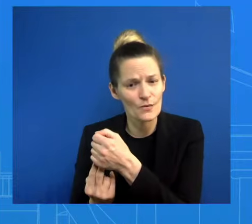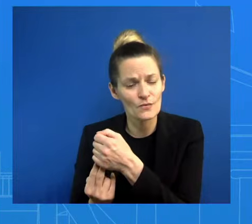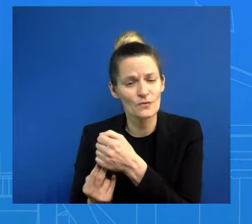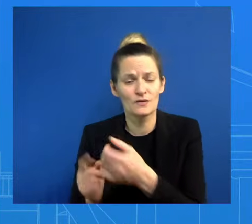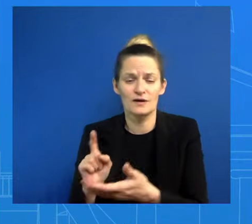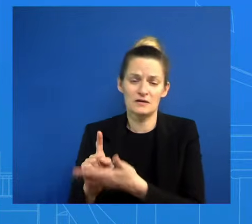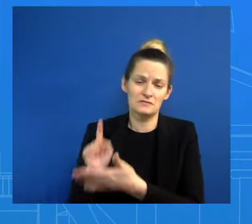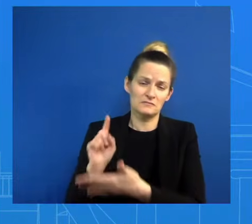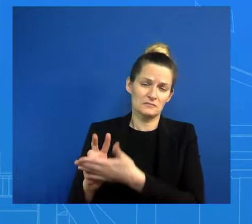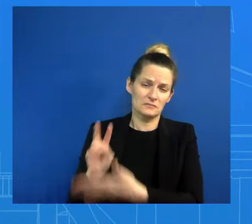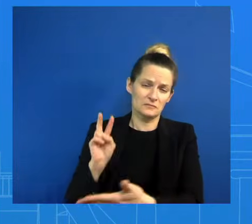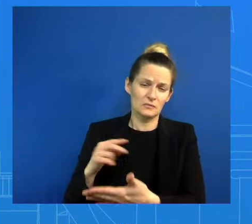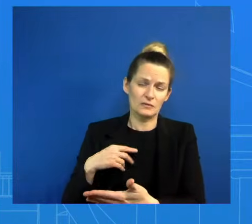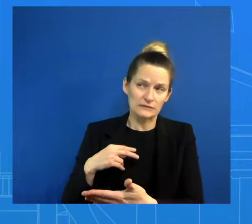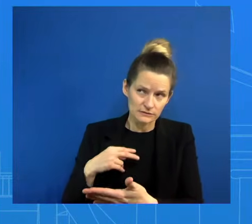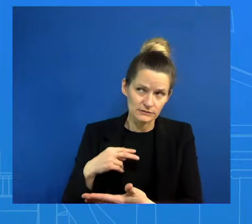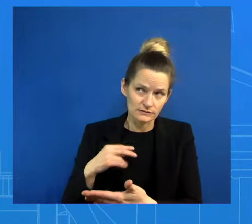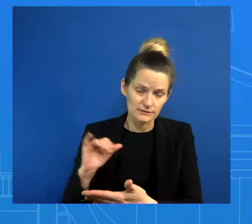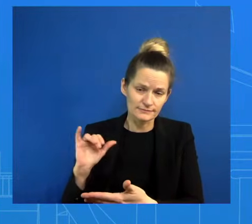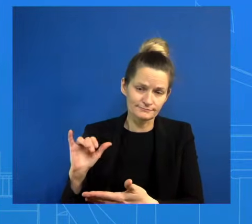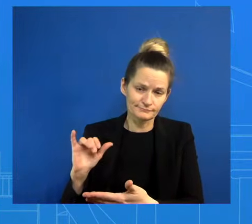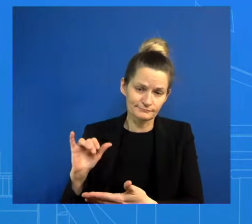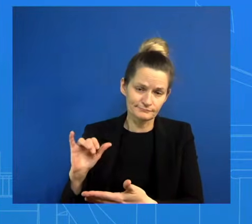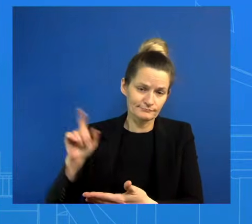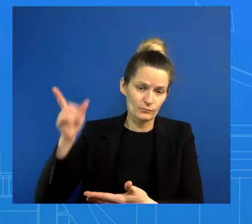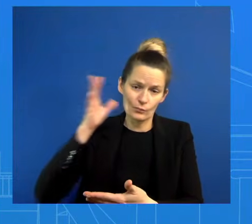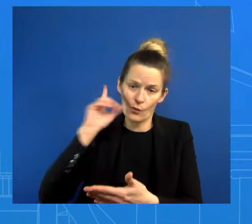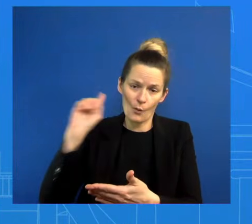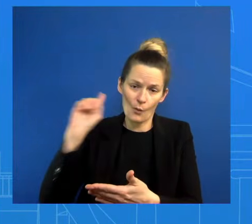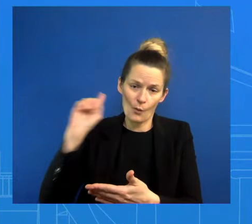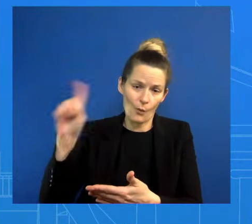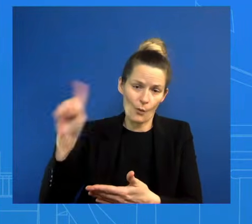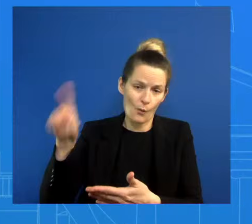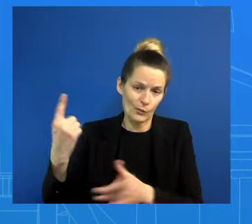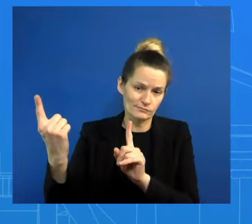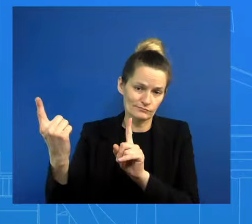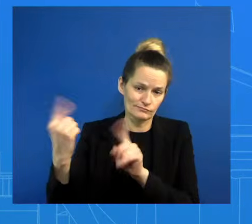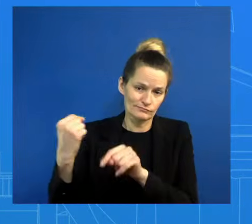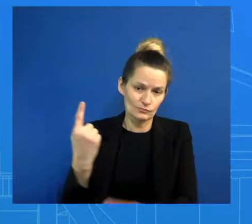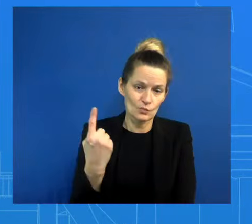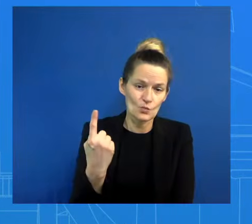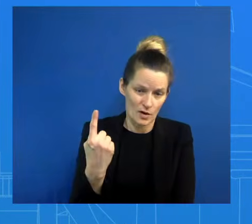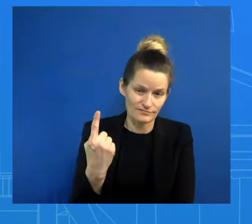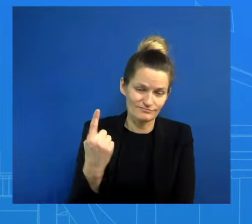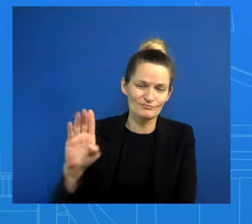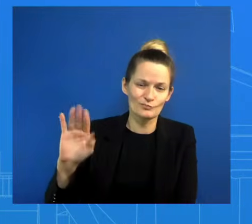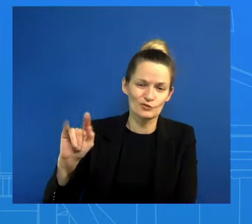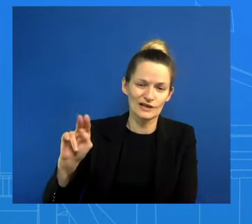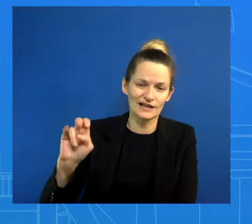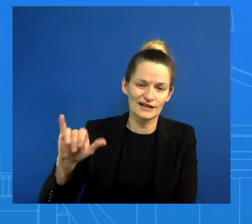And Paul Whelan, as I've stated many times before, was just seen differently, in an illegitimate way.